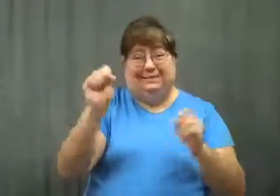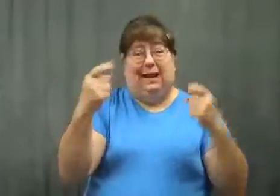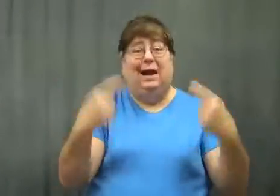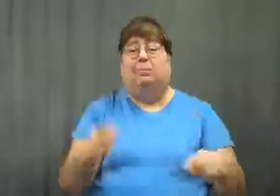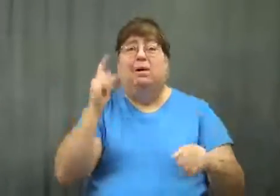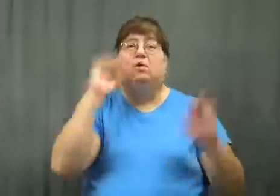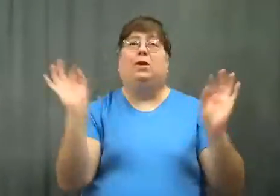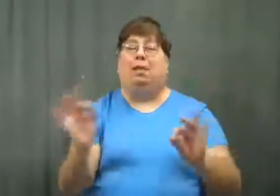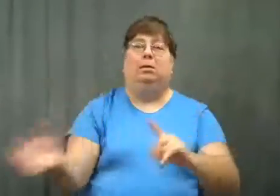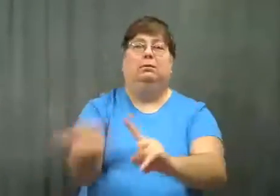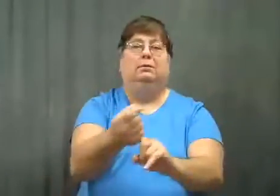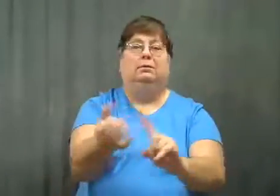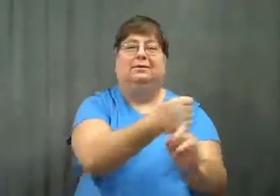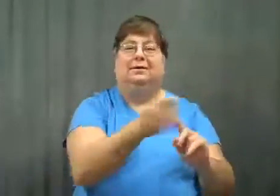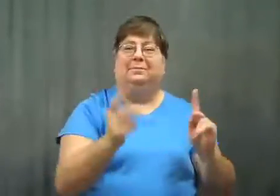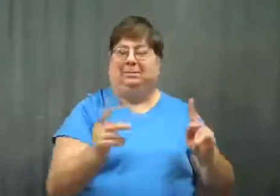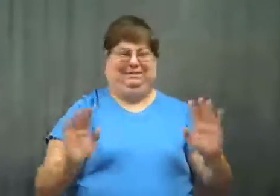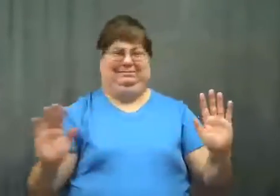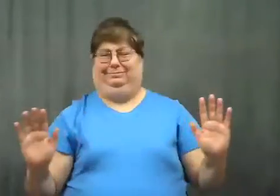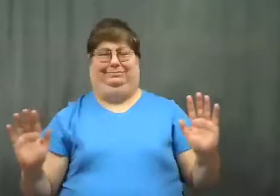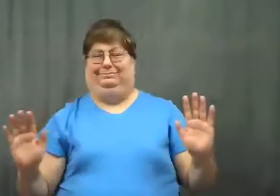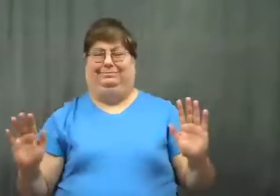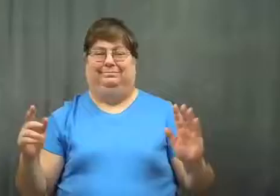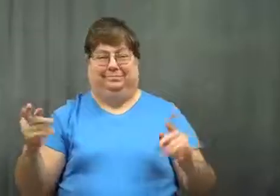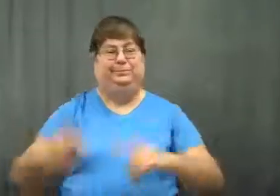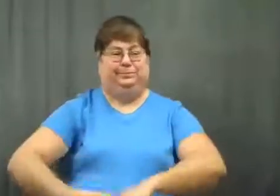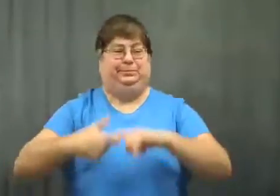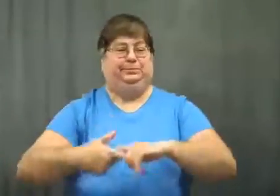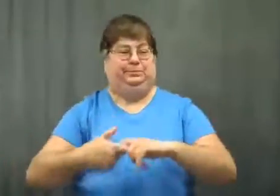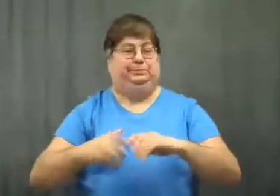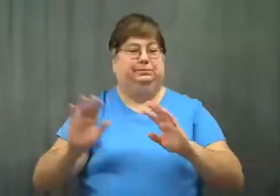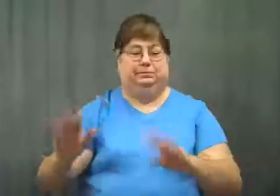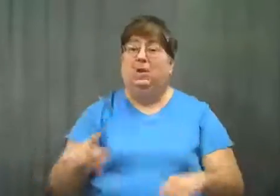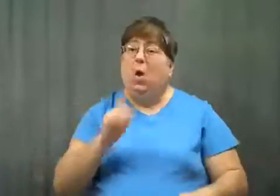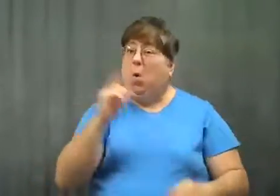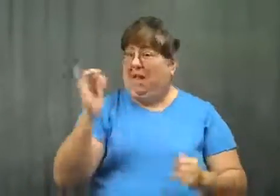There’s also the possibility people could be arrested for no reason, so it was stayed.